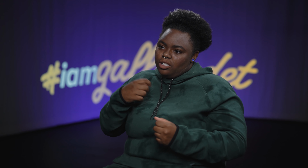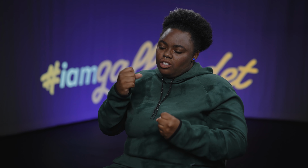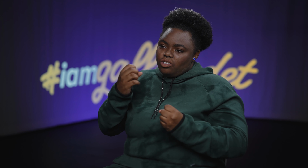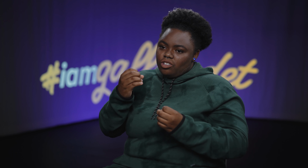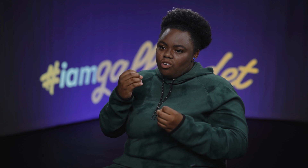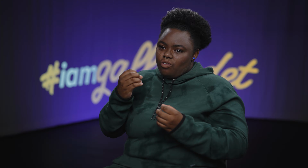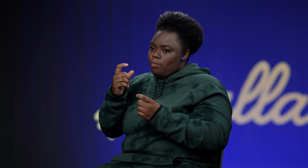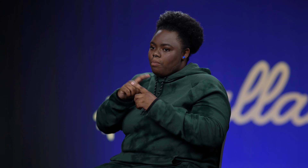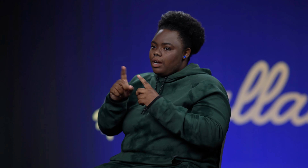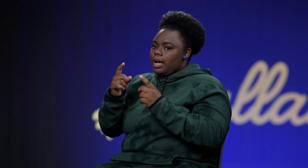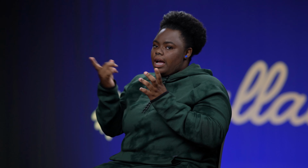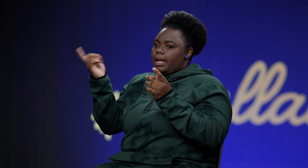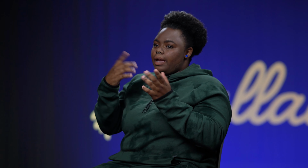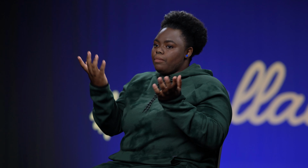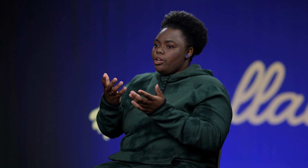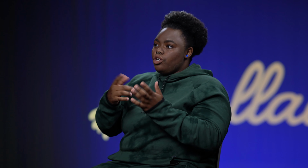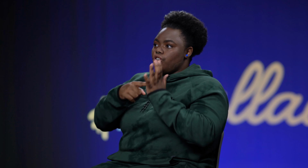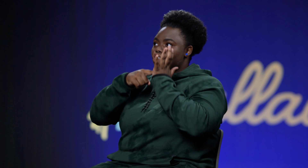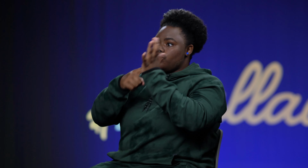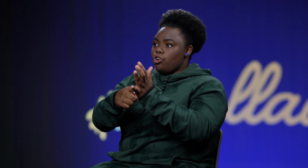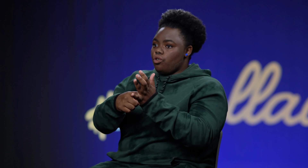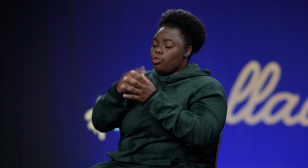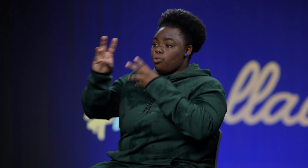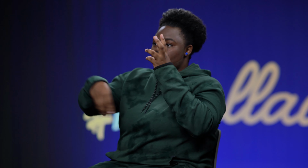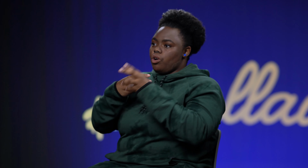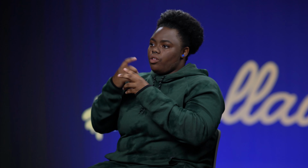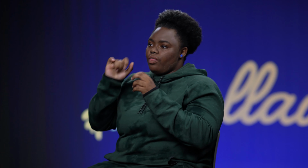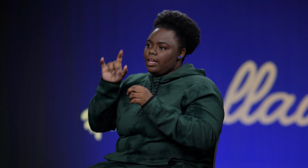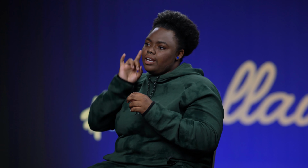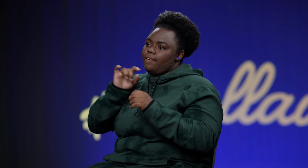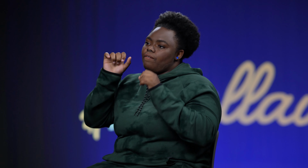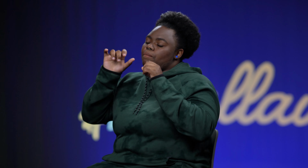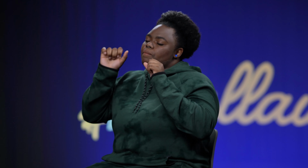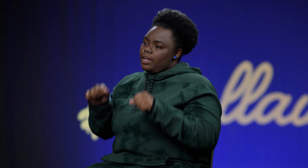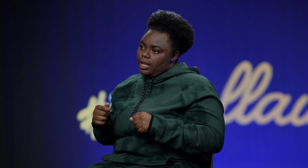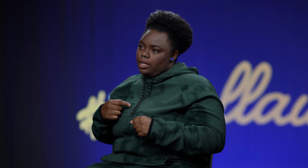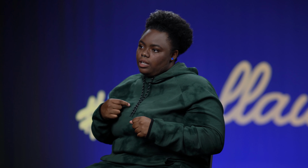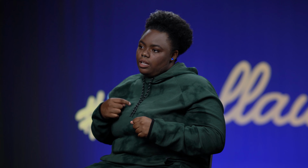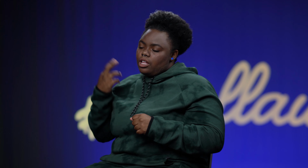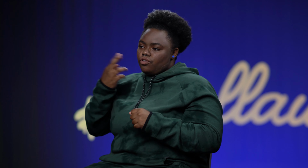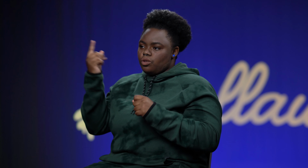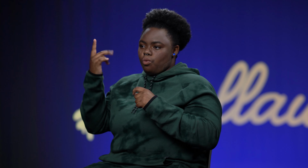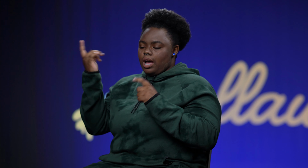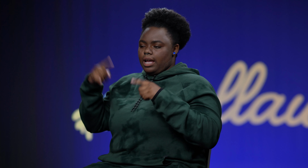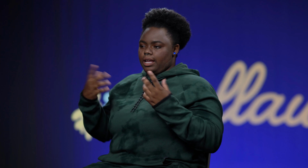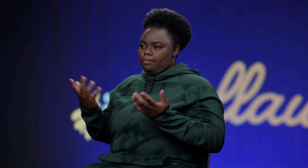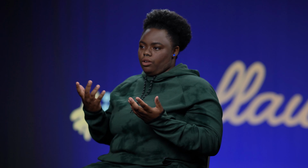Coming here and showing the world that deaf people can do things is the reason why I came here.